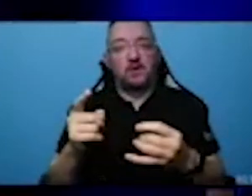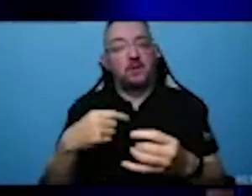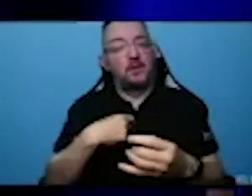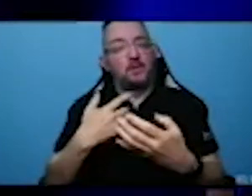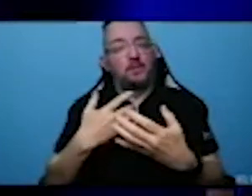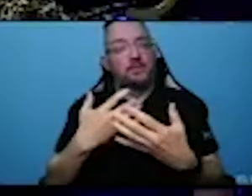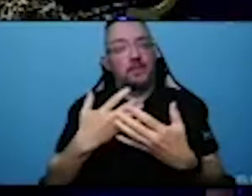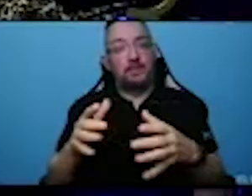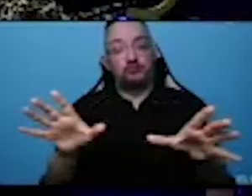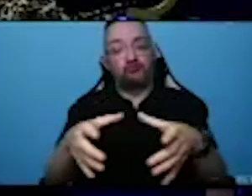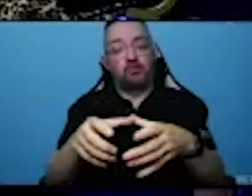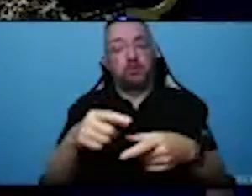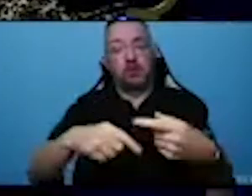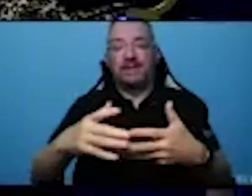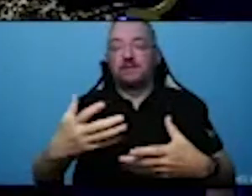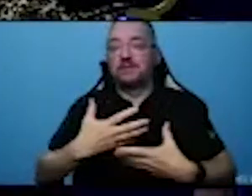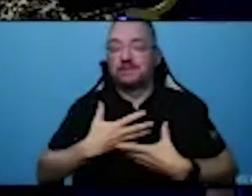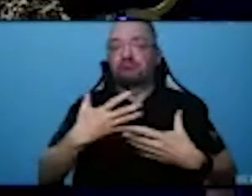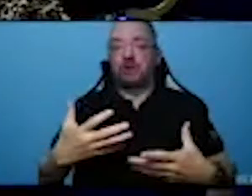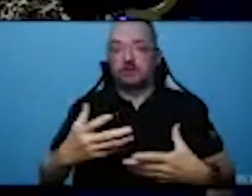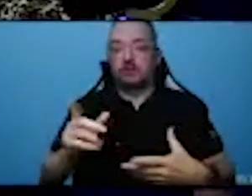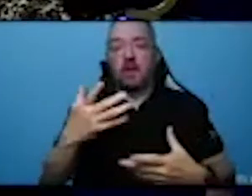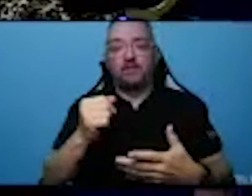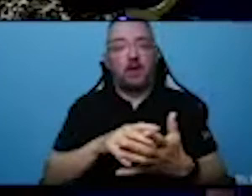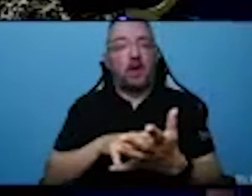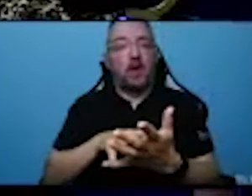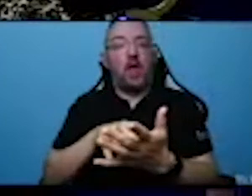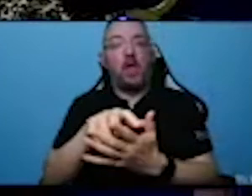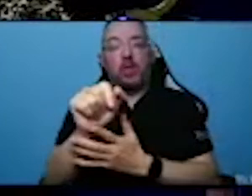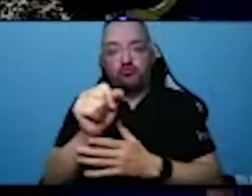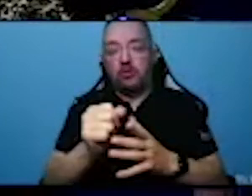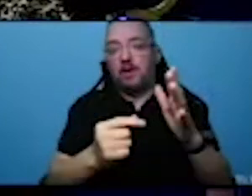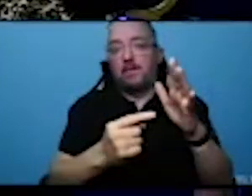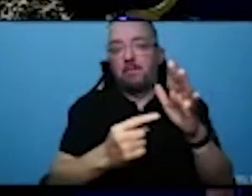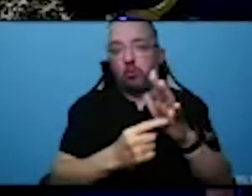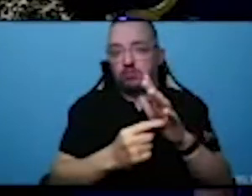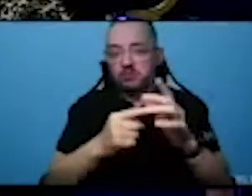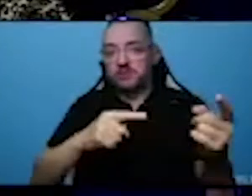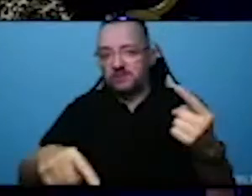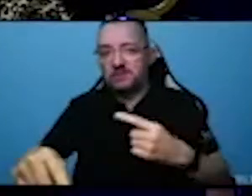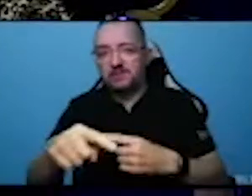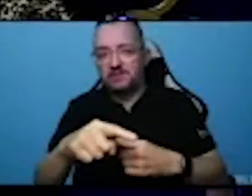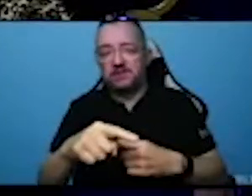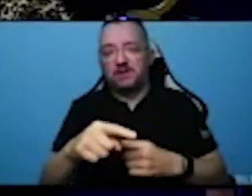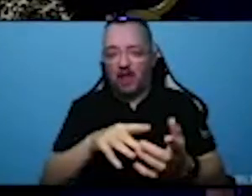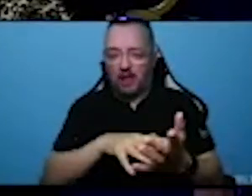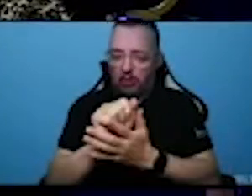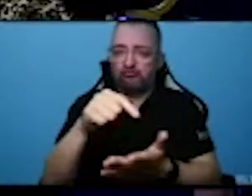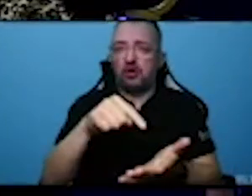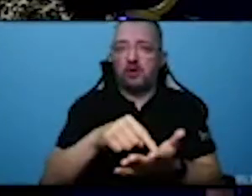was this sense of the cultural importance of demonstrating by doing. And often we talk about science and data and evidence and rightly